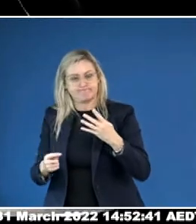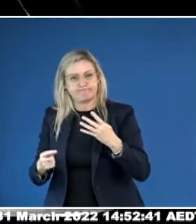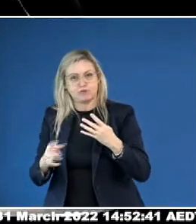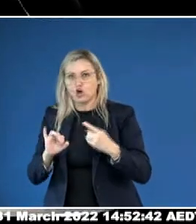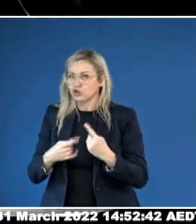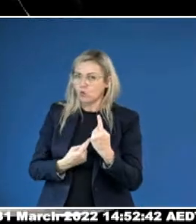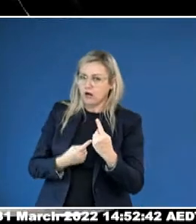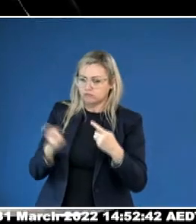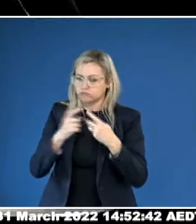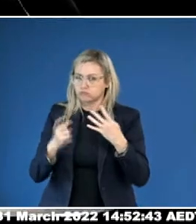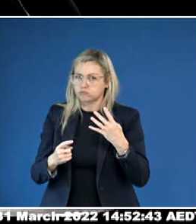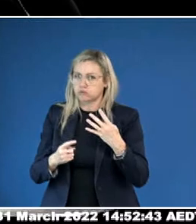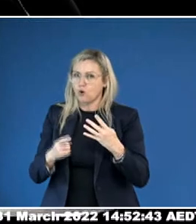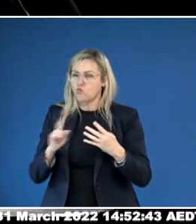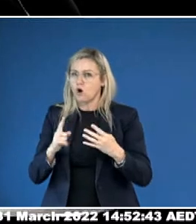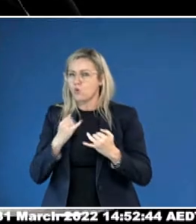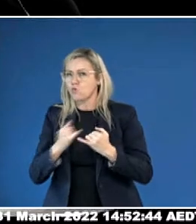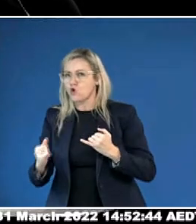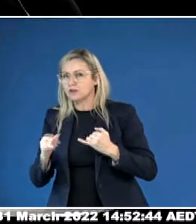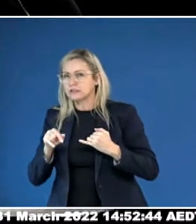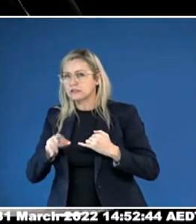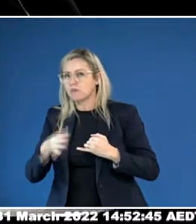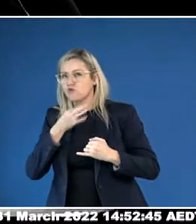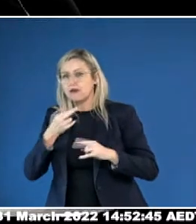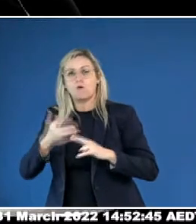risk of. So I know you asked about other countries.